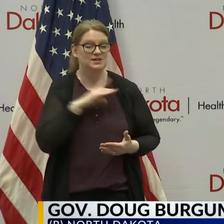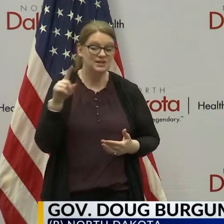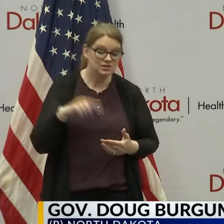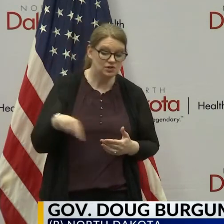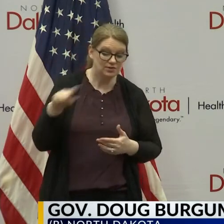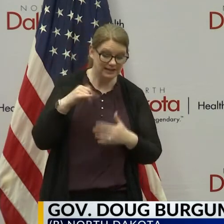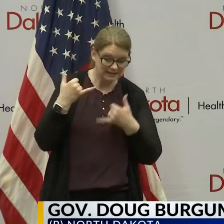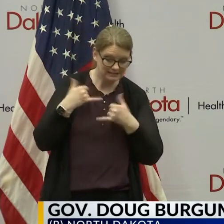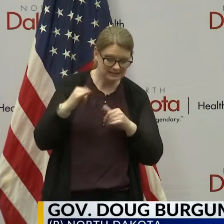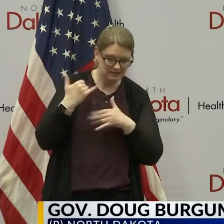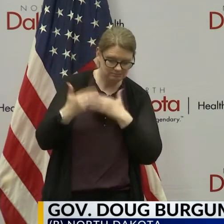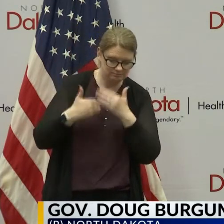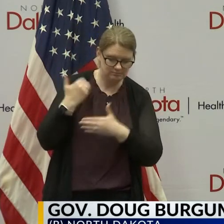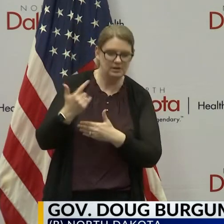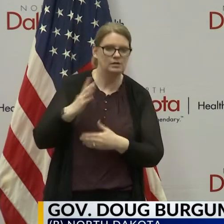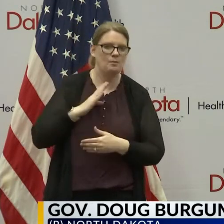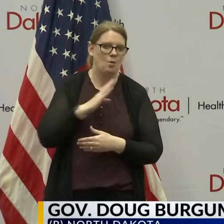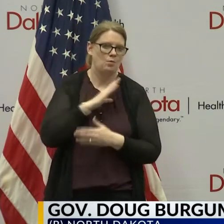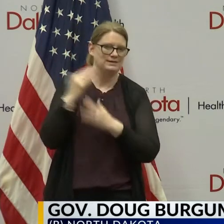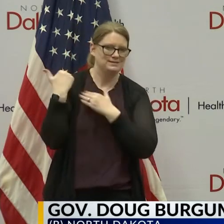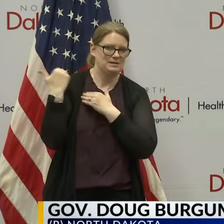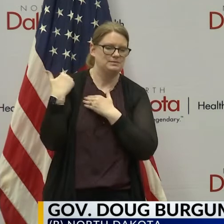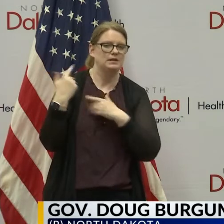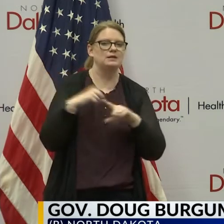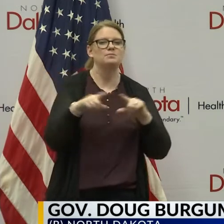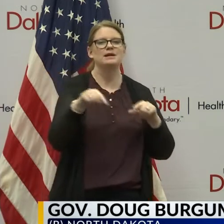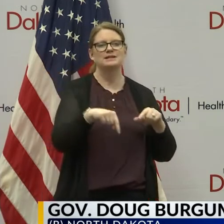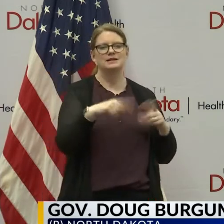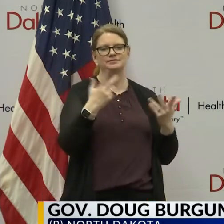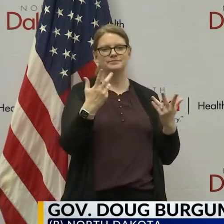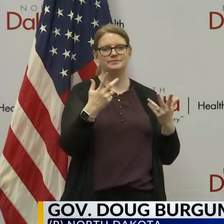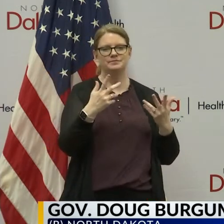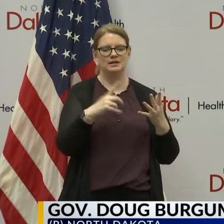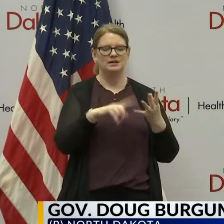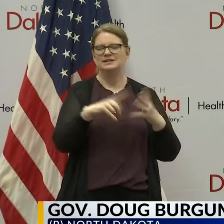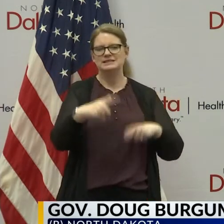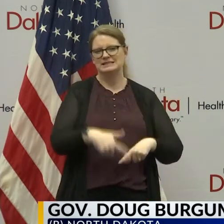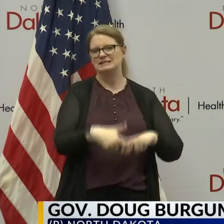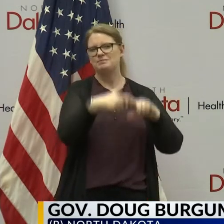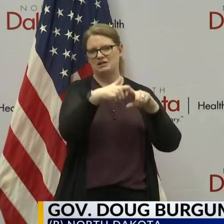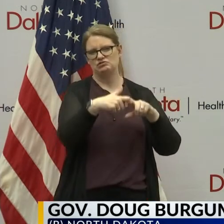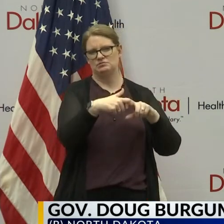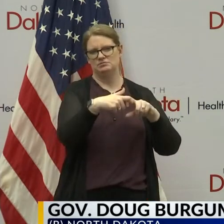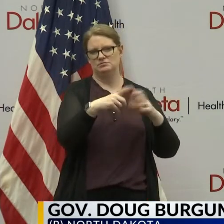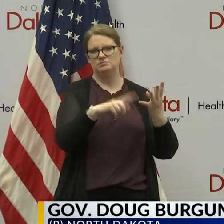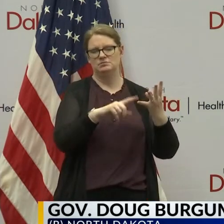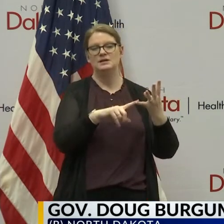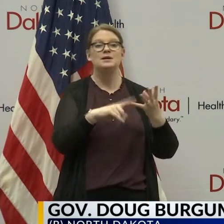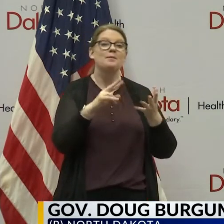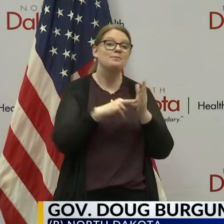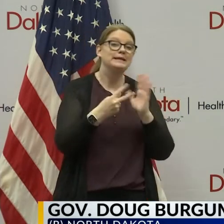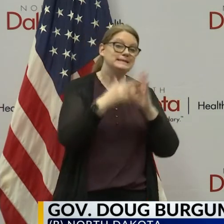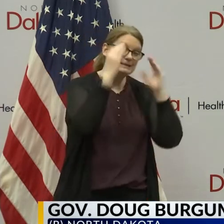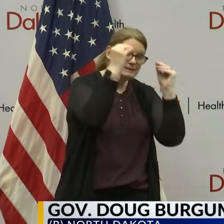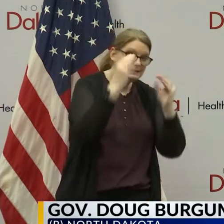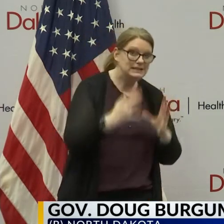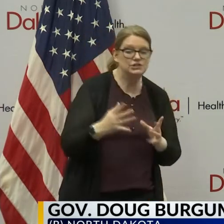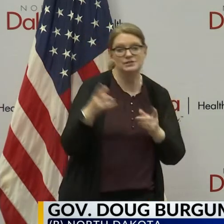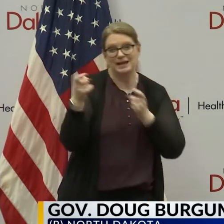ASSOCIATE SUPERINTENDENTS, MODIFYING SUPERINTENDENTS BECAUSE SUPERINTENDENT PERFORMANCE REVIEWS ARE DONE BY SCHOOL BOARDS. SO THEY CAN CONTINUE TO CONDUCT THEIR BOARD RESPONSIBILITIES IN THAT WAY.